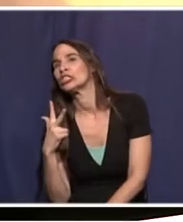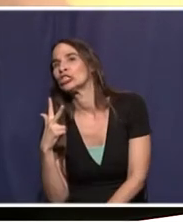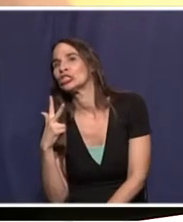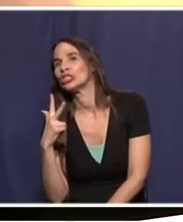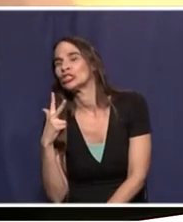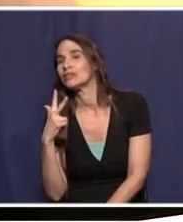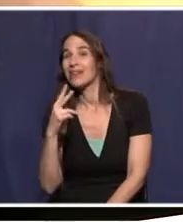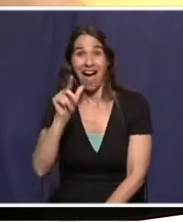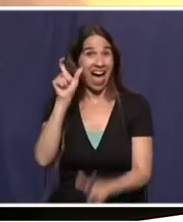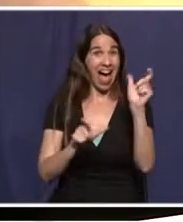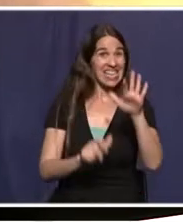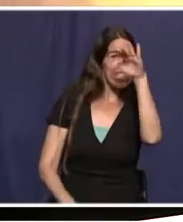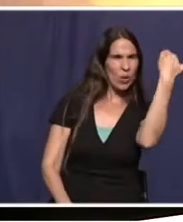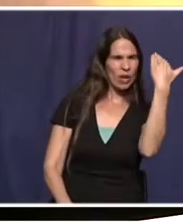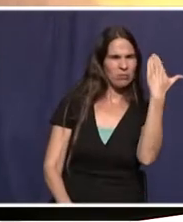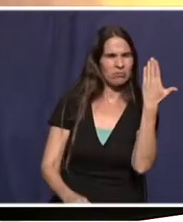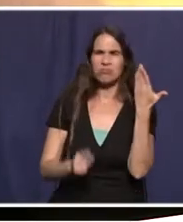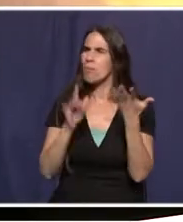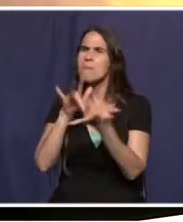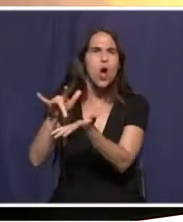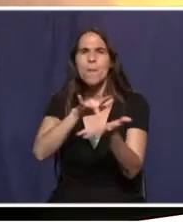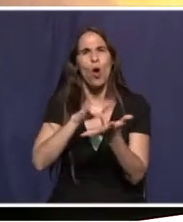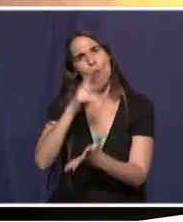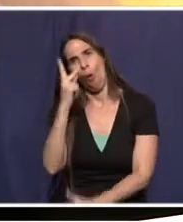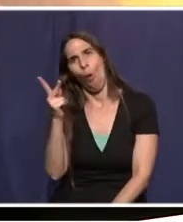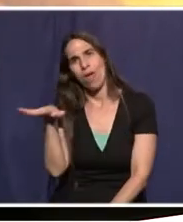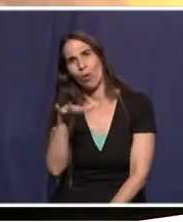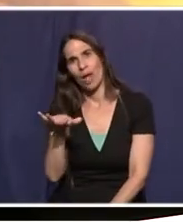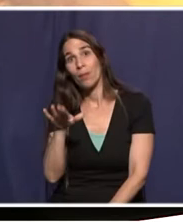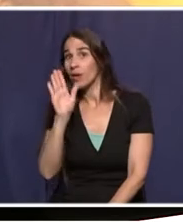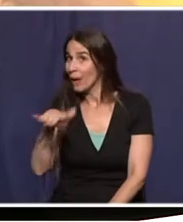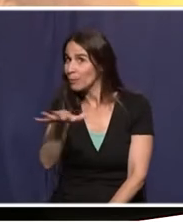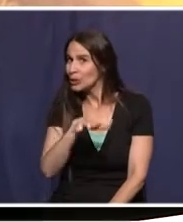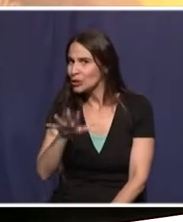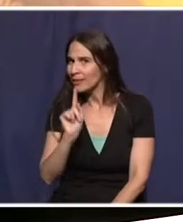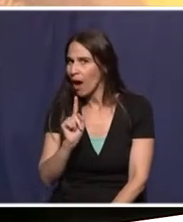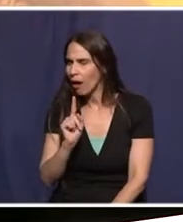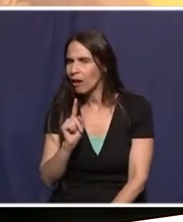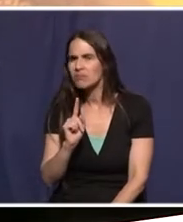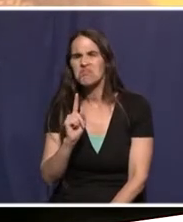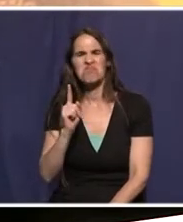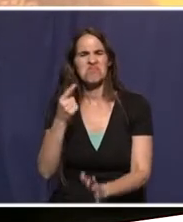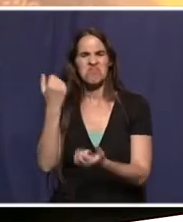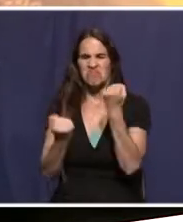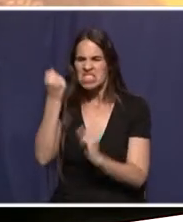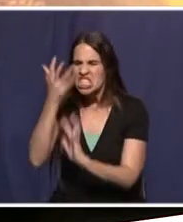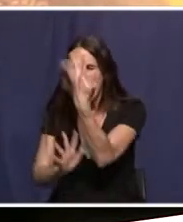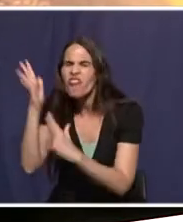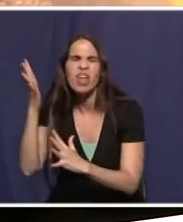Extremists are all over the media, and in the field, torching cars, committing despicable lynchings